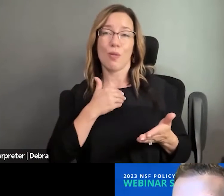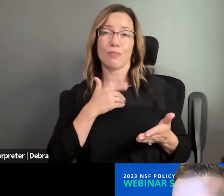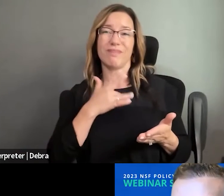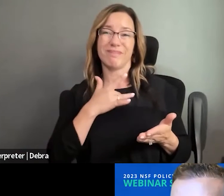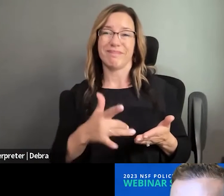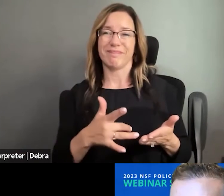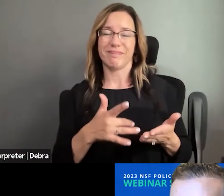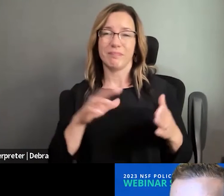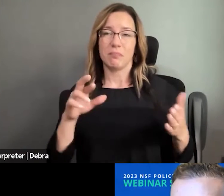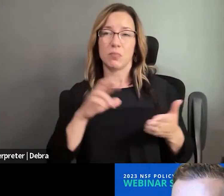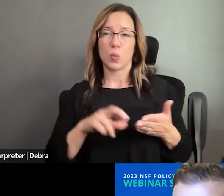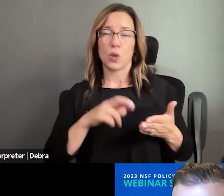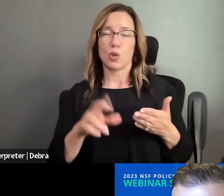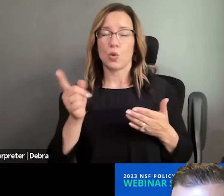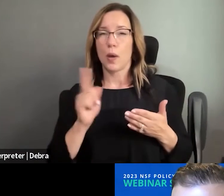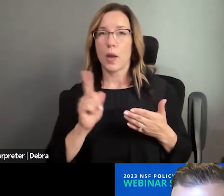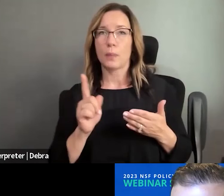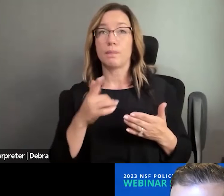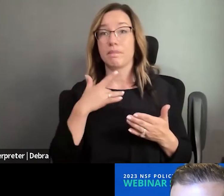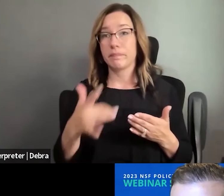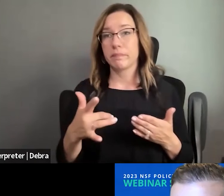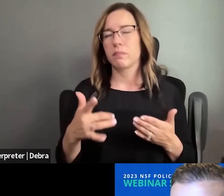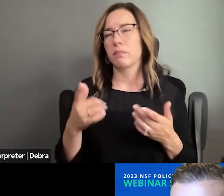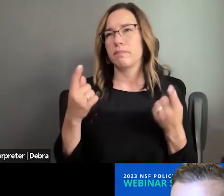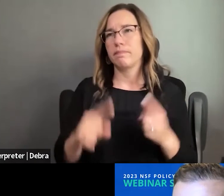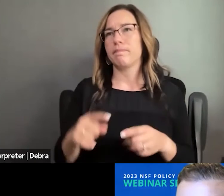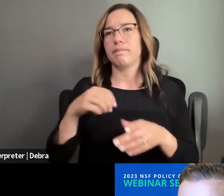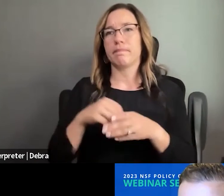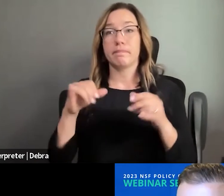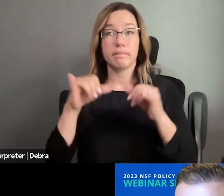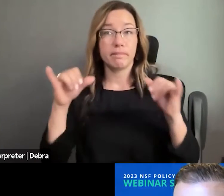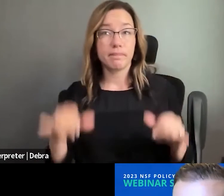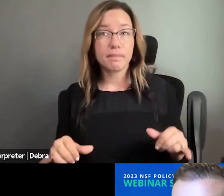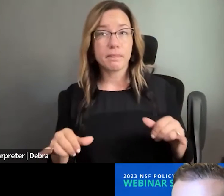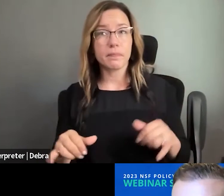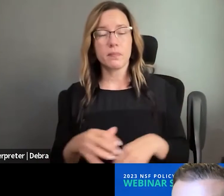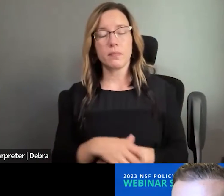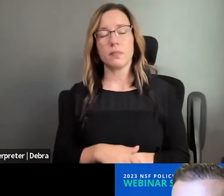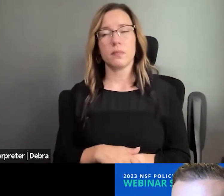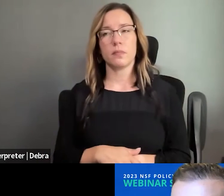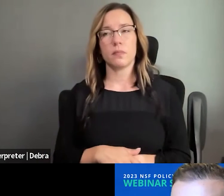Often this appears in a system and this appears for